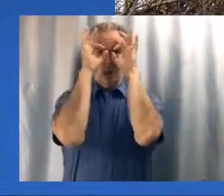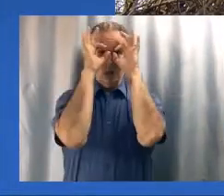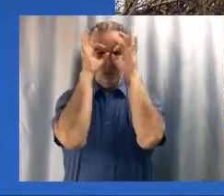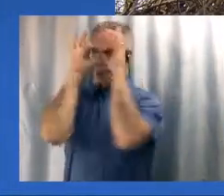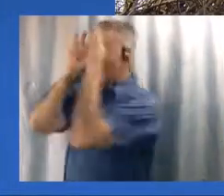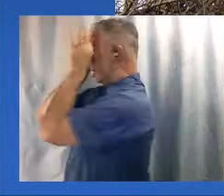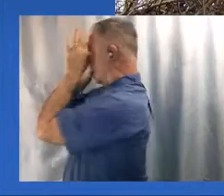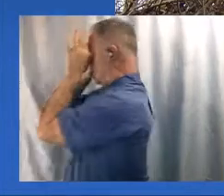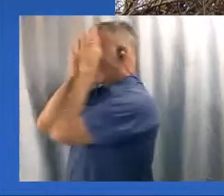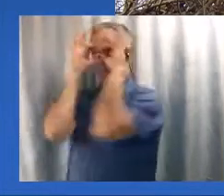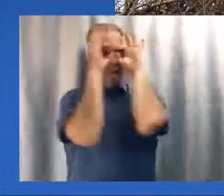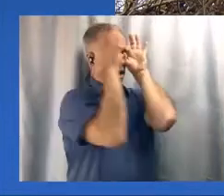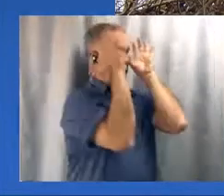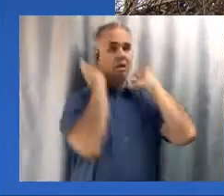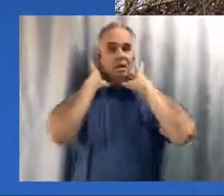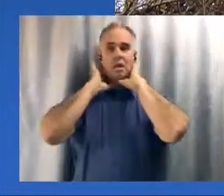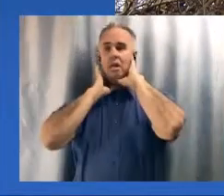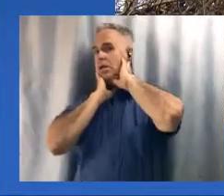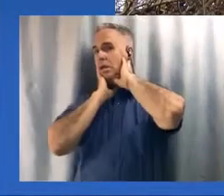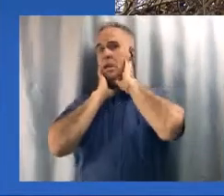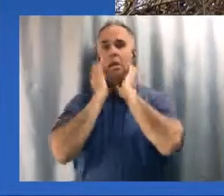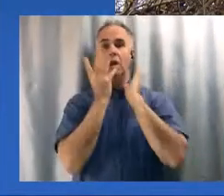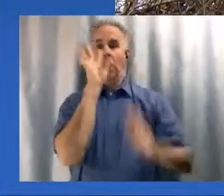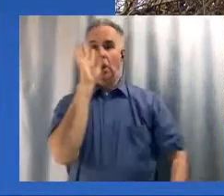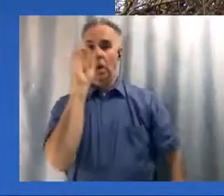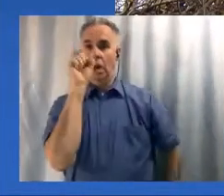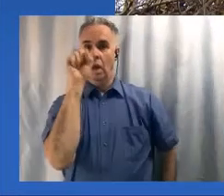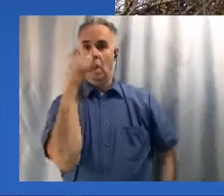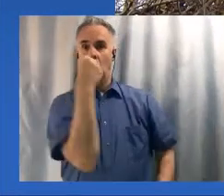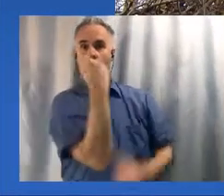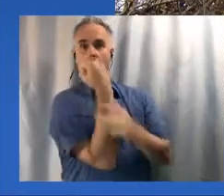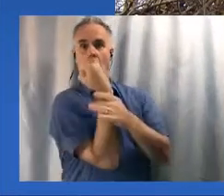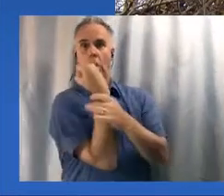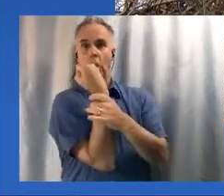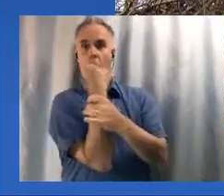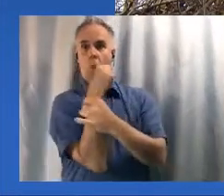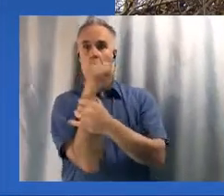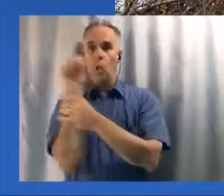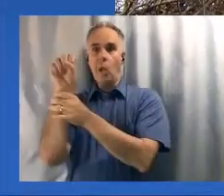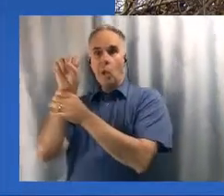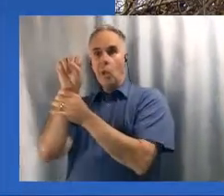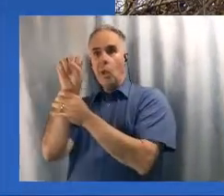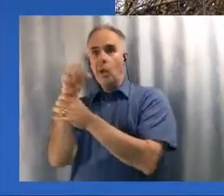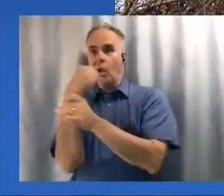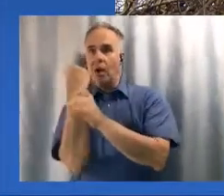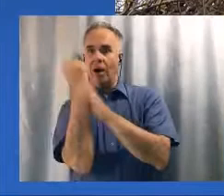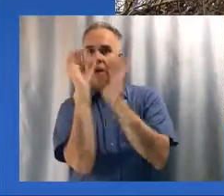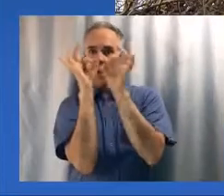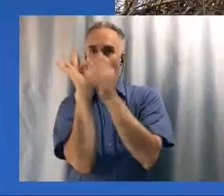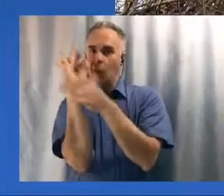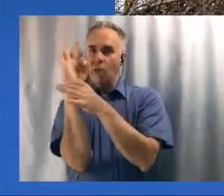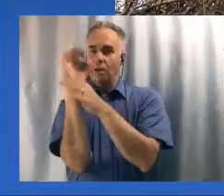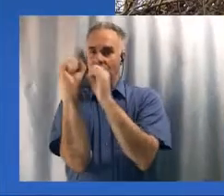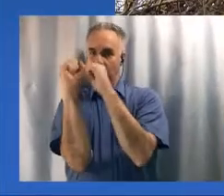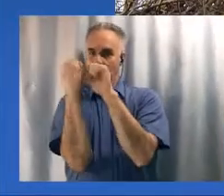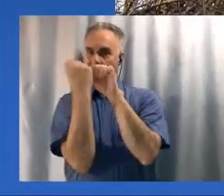Instead owls have flexible necks that can twist almost completely around.